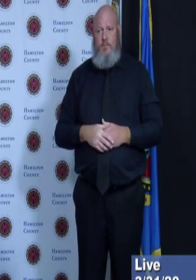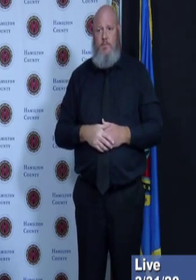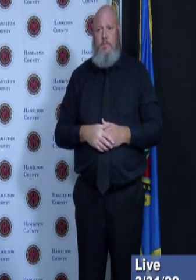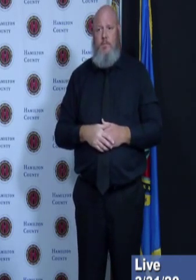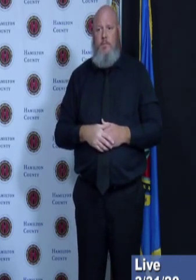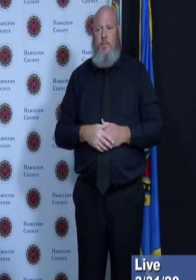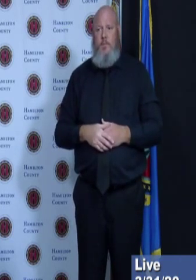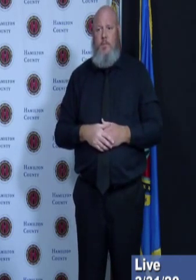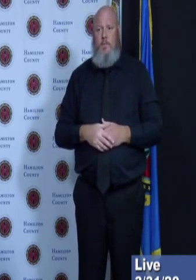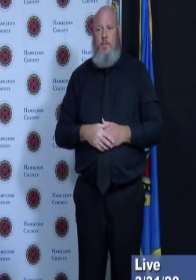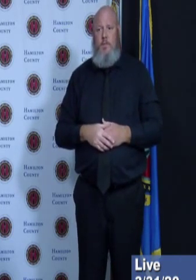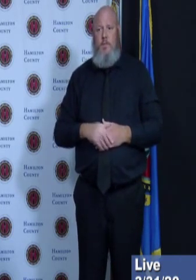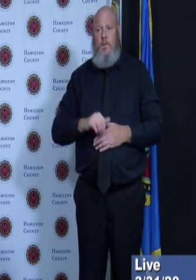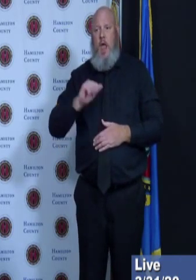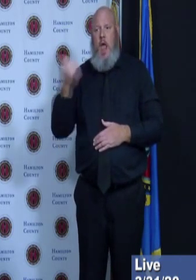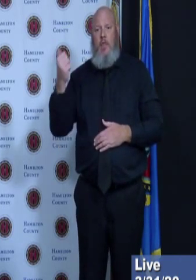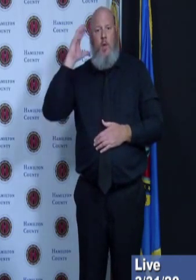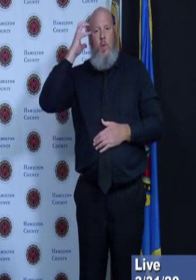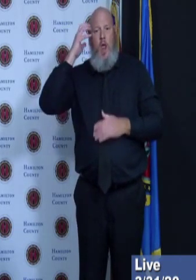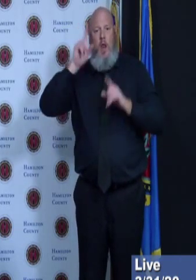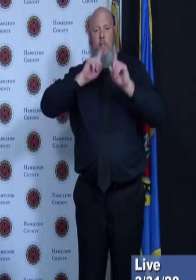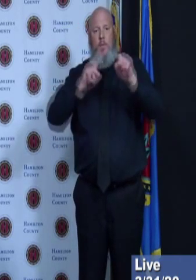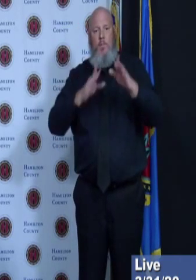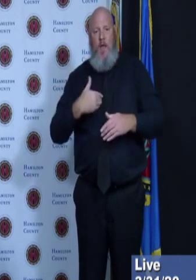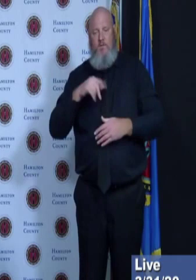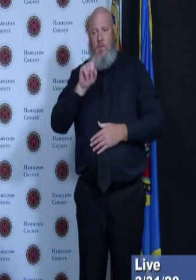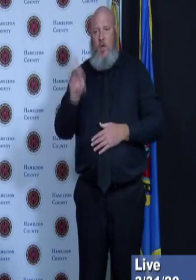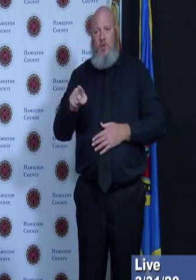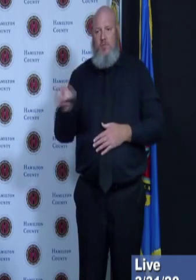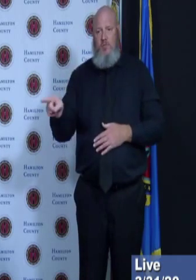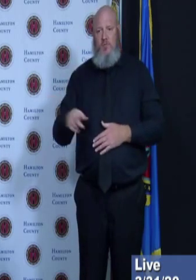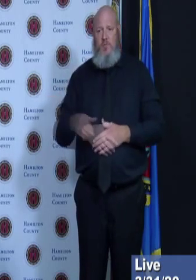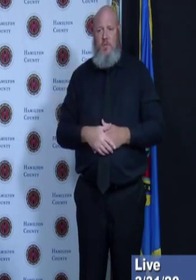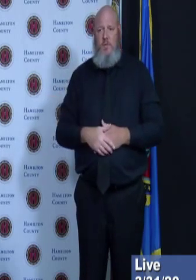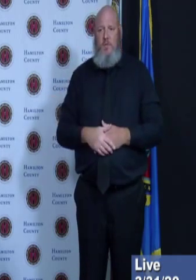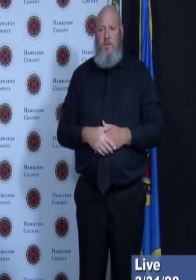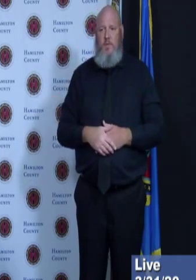with WCPO oh sorry I was just responding to the thing you put in the chat about